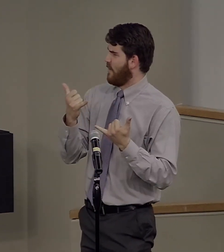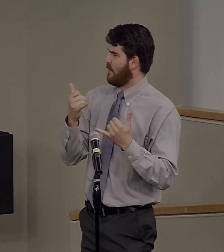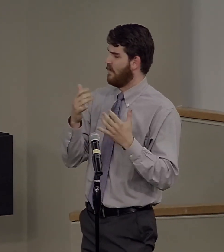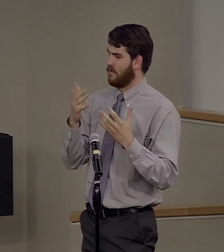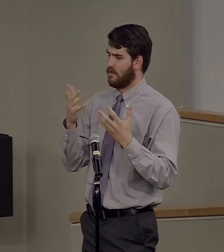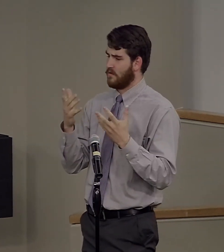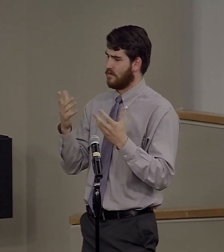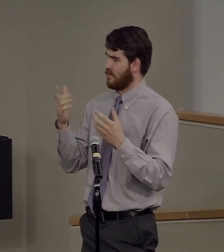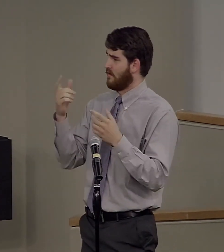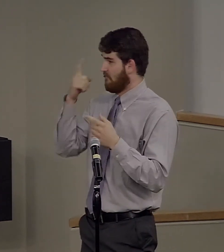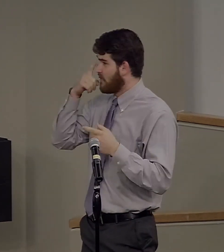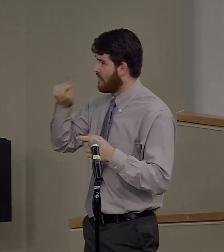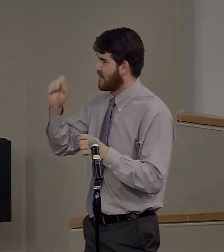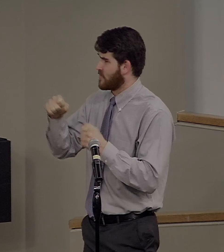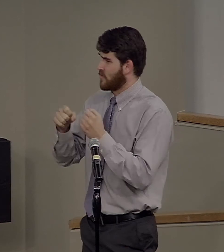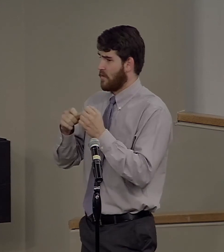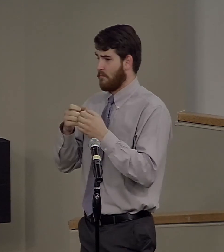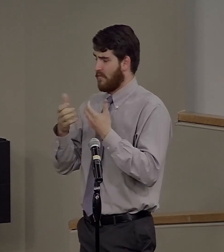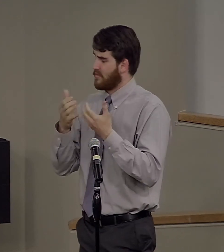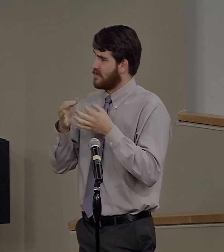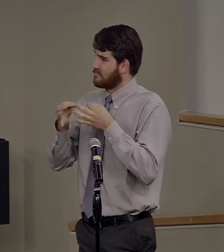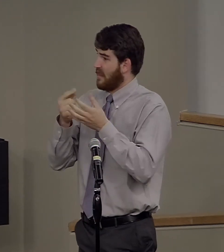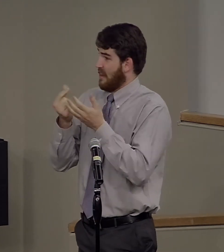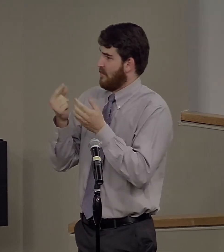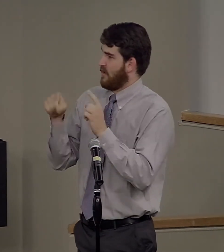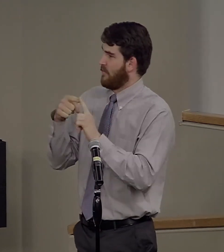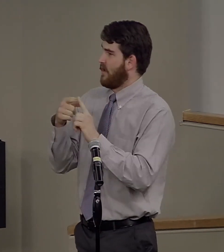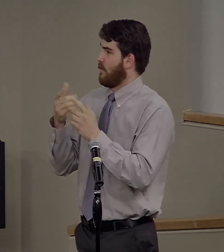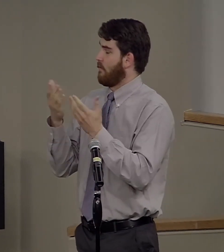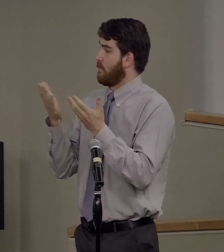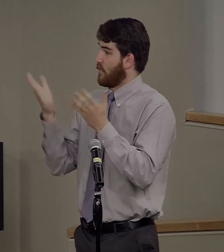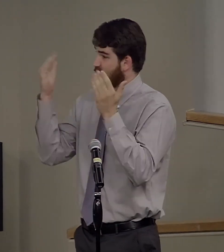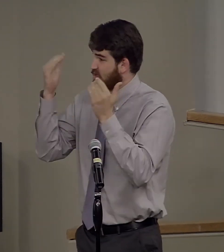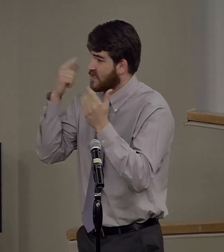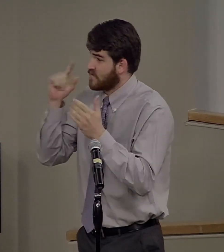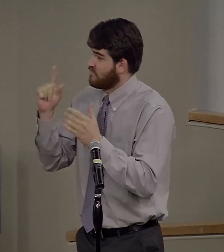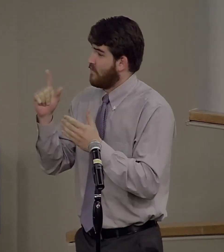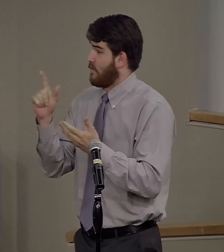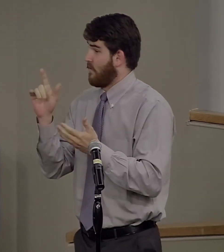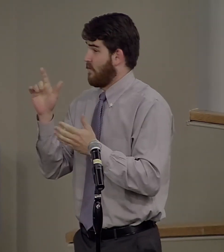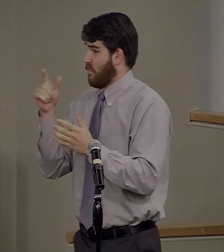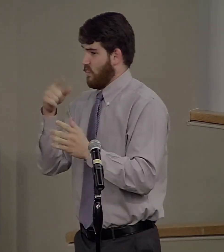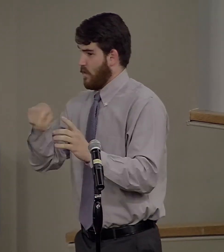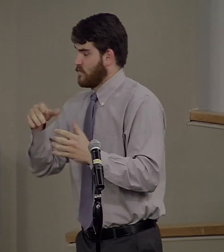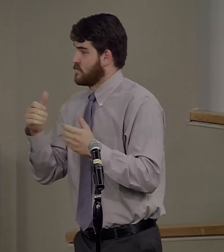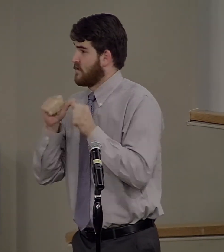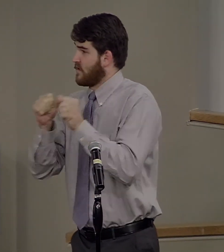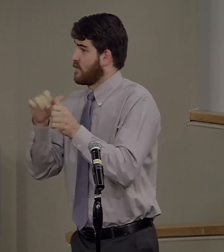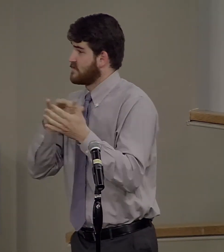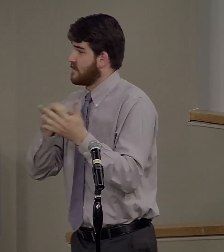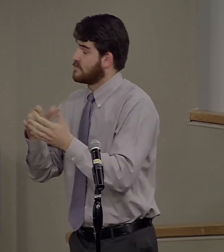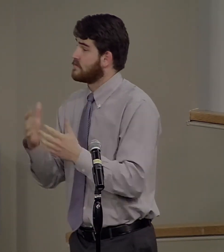these children who I believe you said are 16 now if you don't mind could you maybe talk a little bit about what your expectations